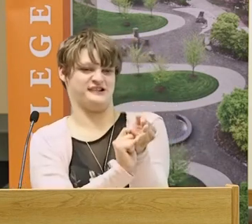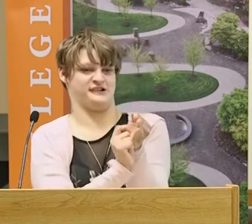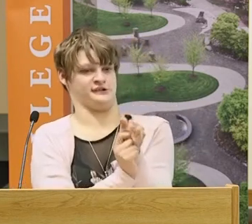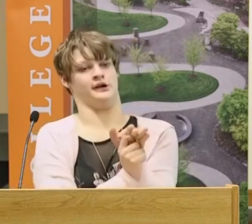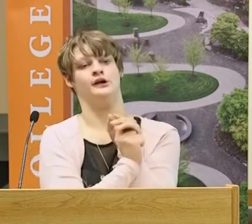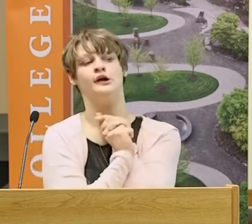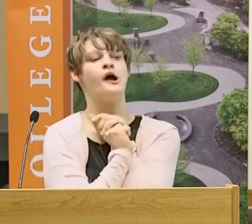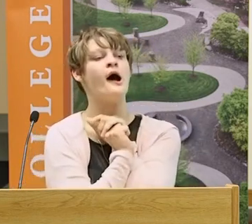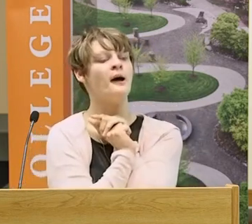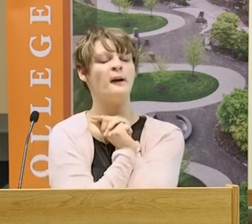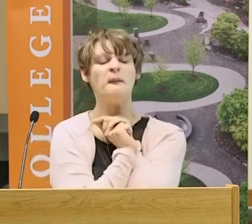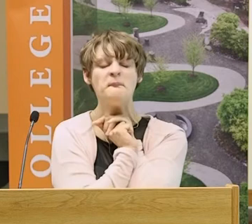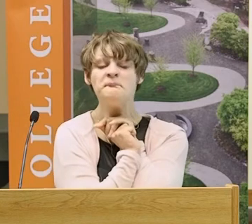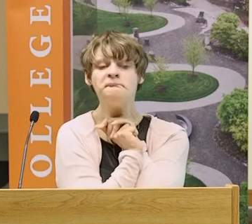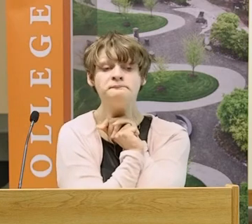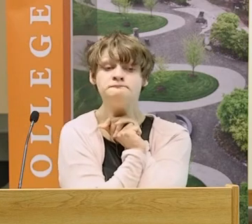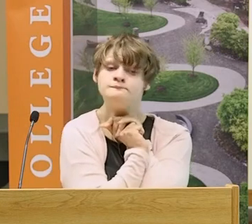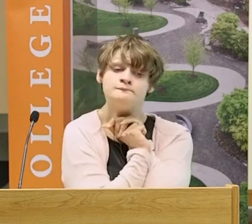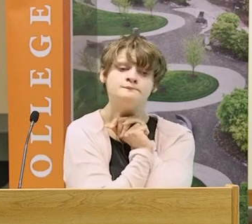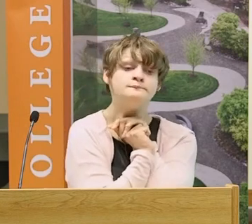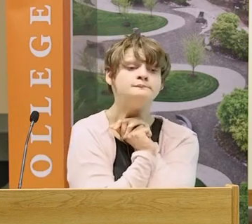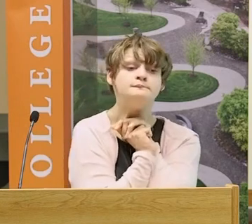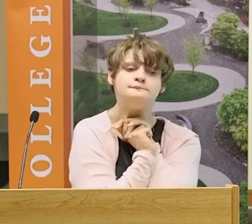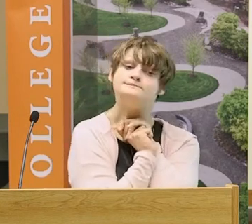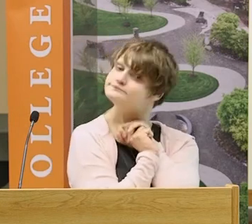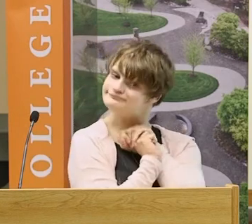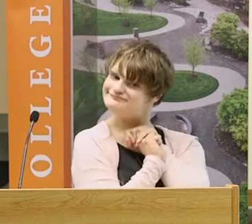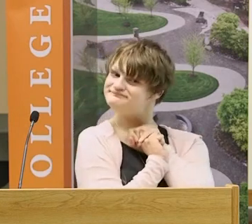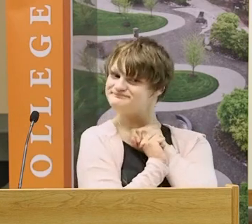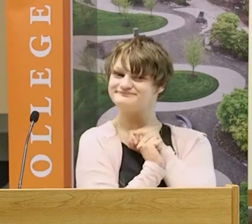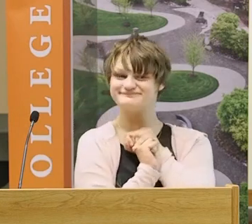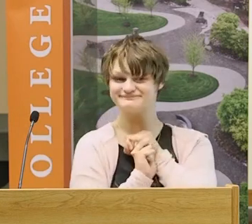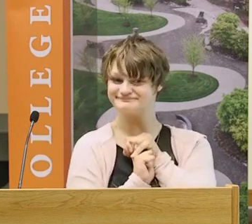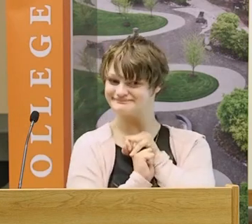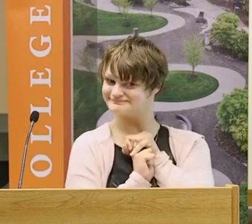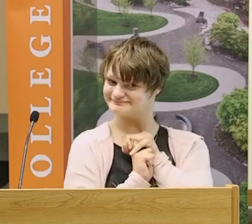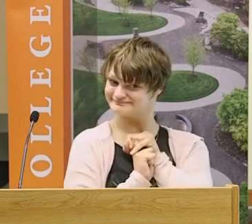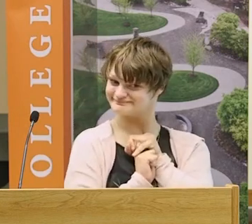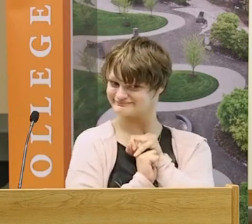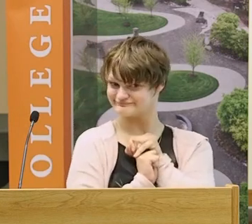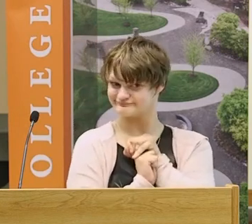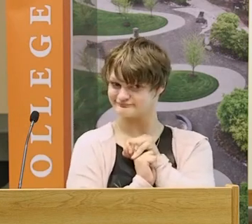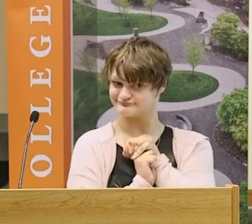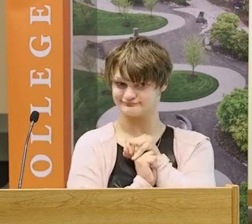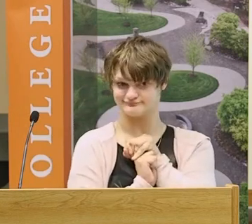And my educational plan included support services when it comes to English.